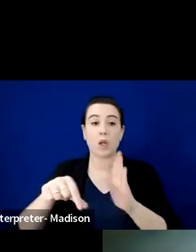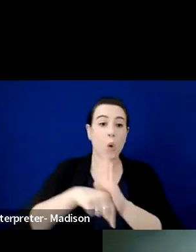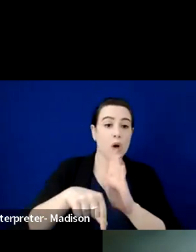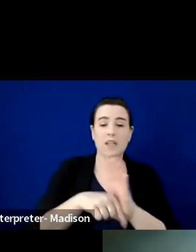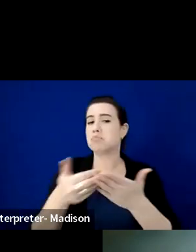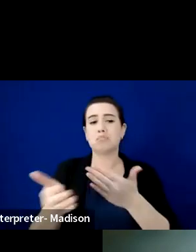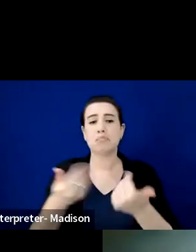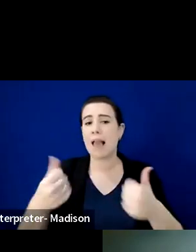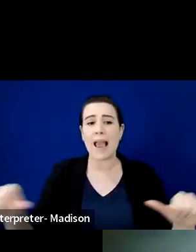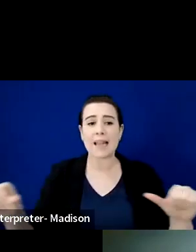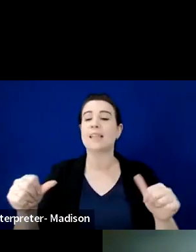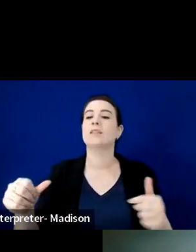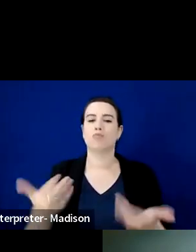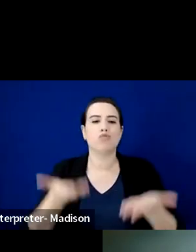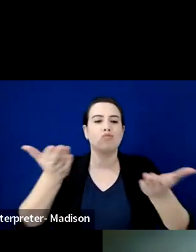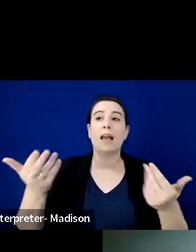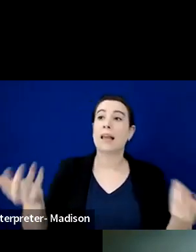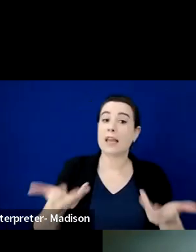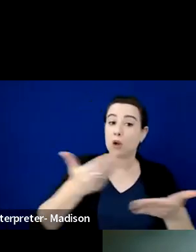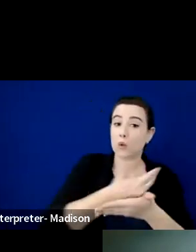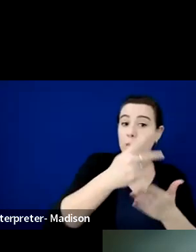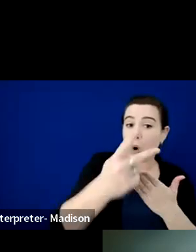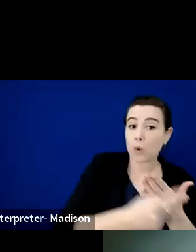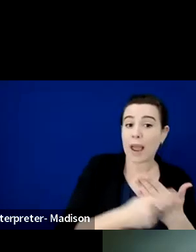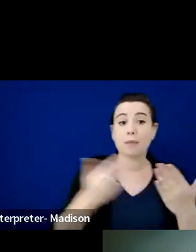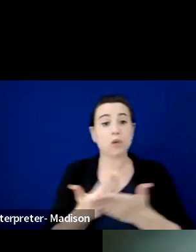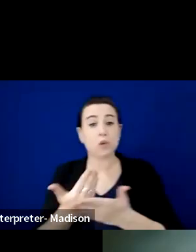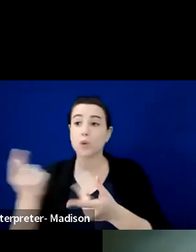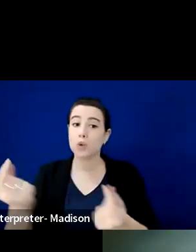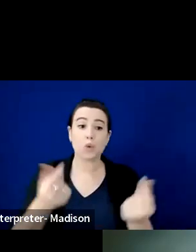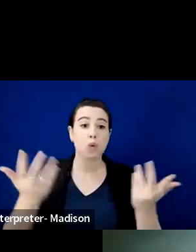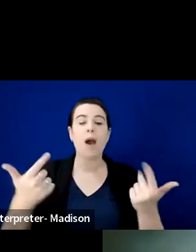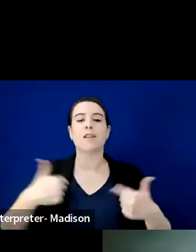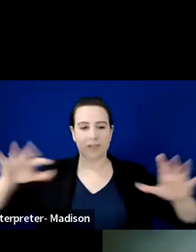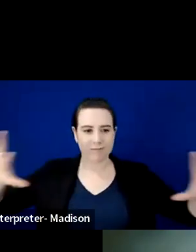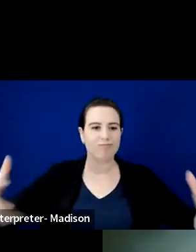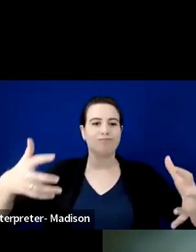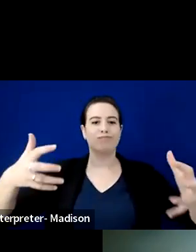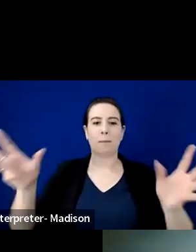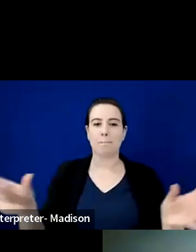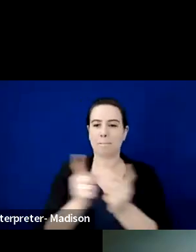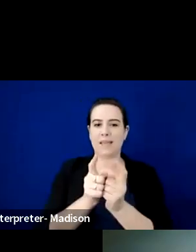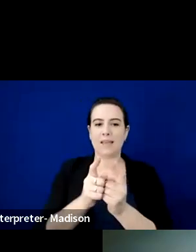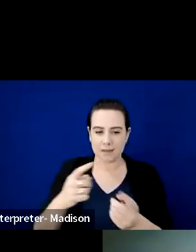You know, whether it's a monthly or quarterly or whatever, the organizations come together just to keep up to date.